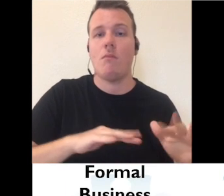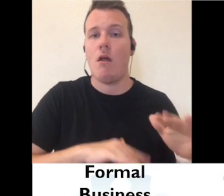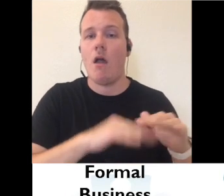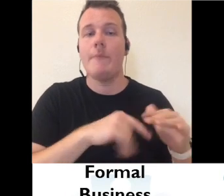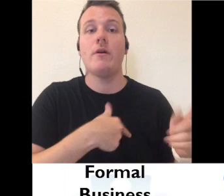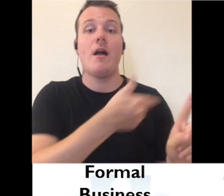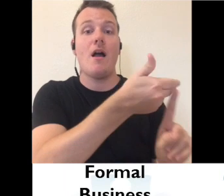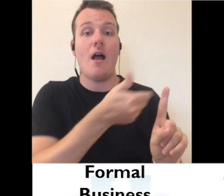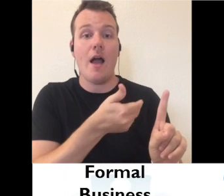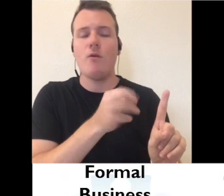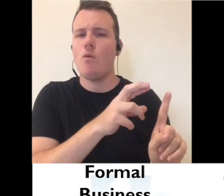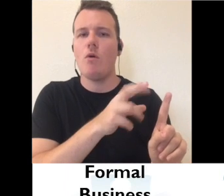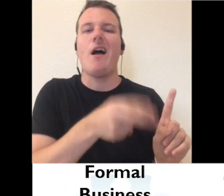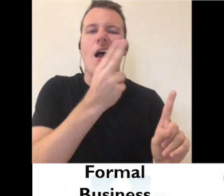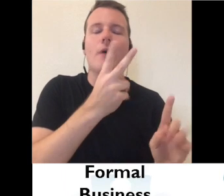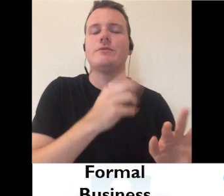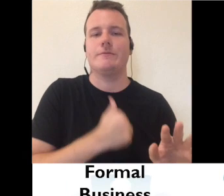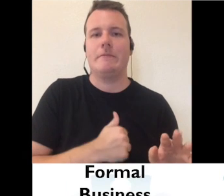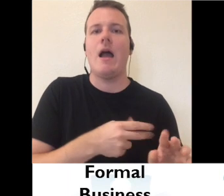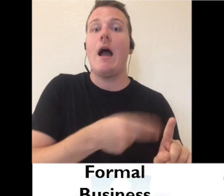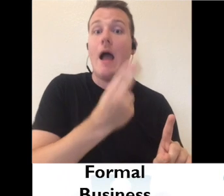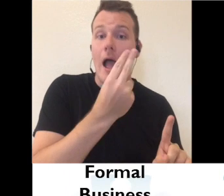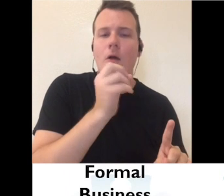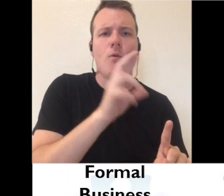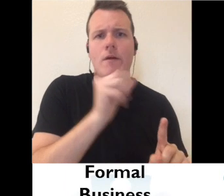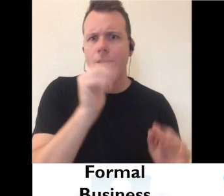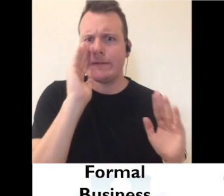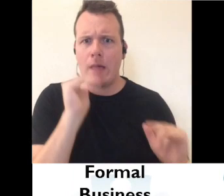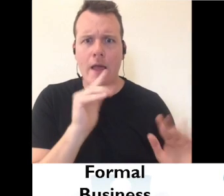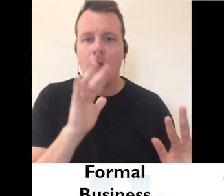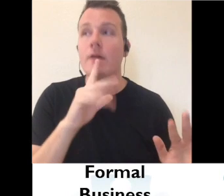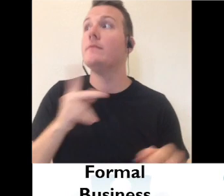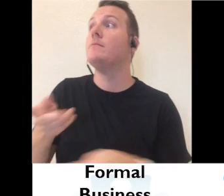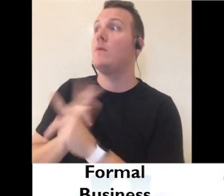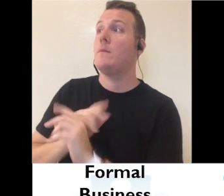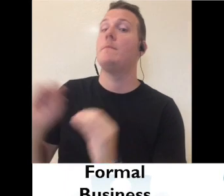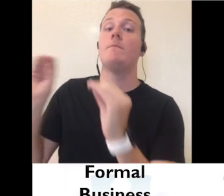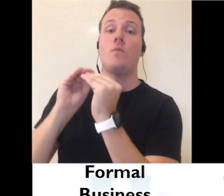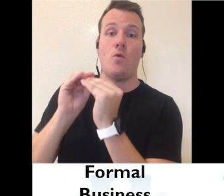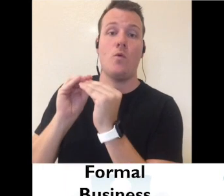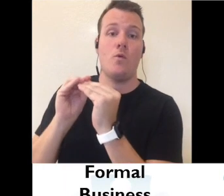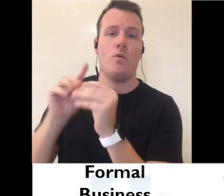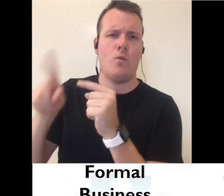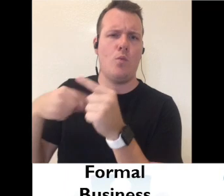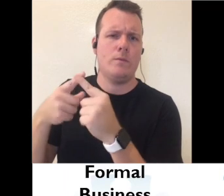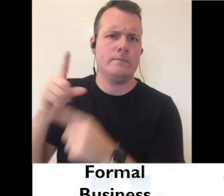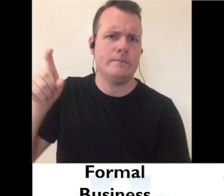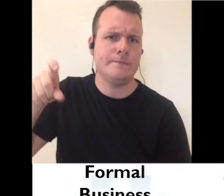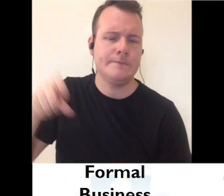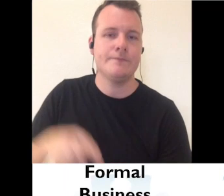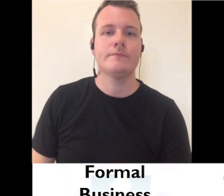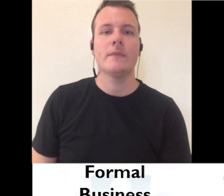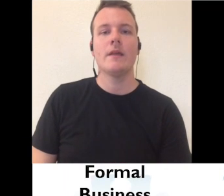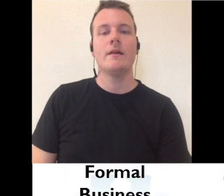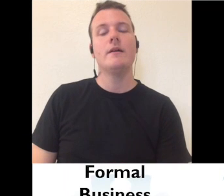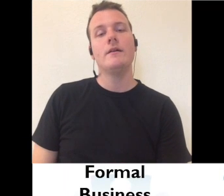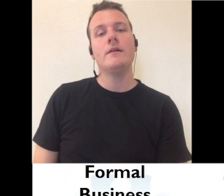borrow some more as necessary realistic estimates of overhead and expenses and